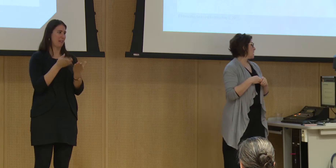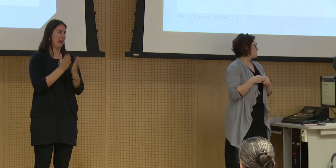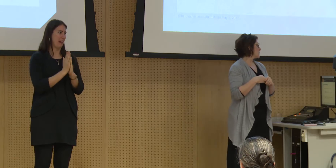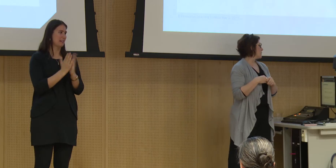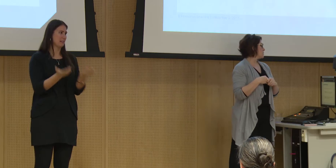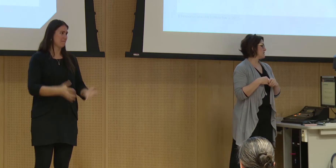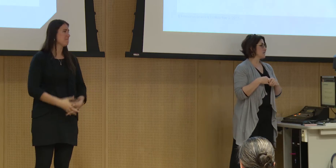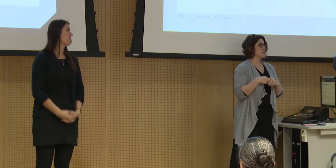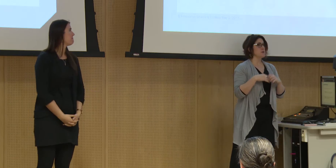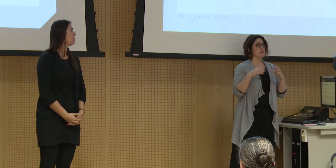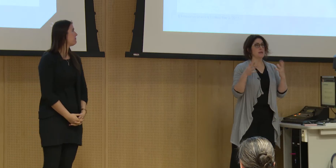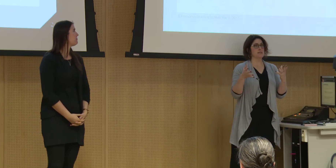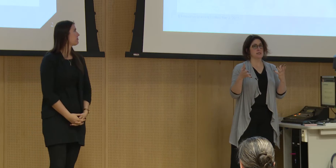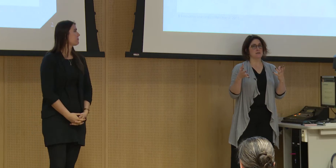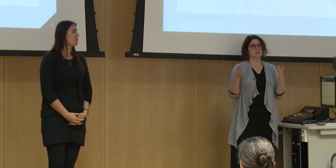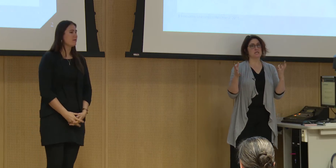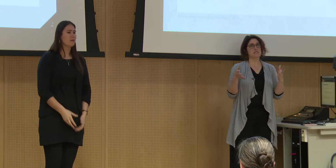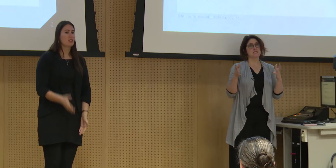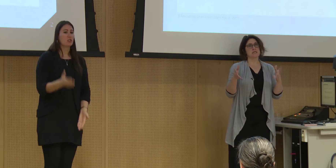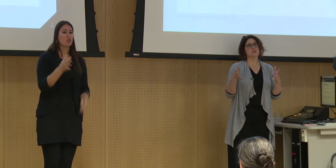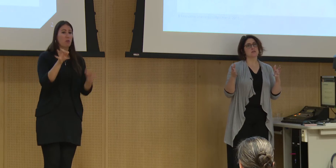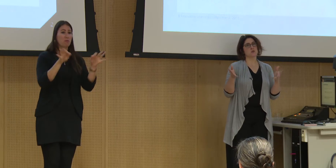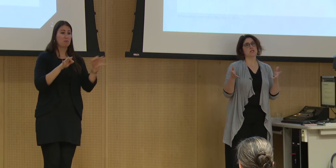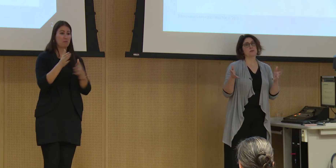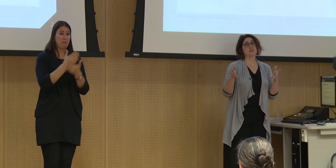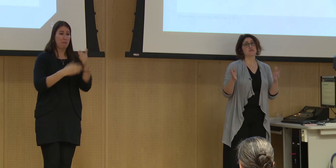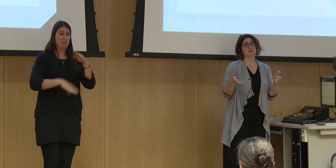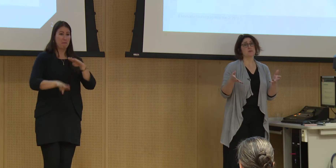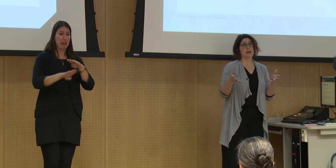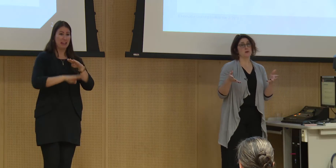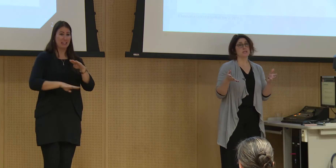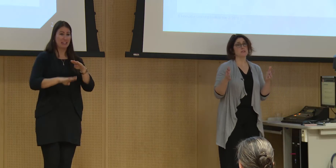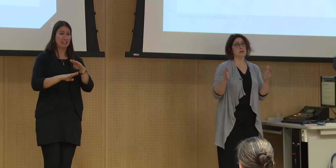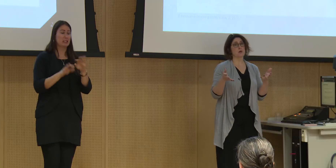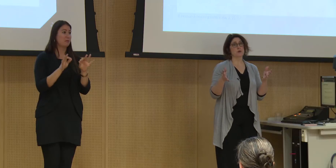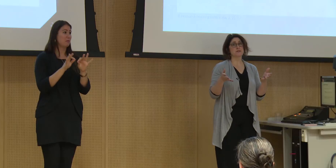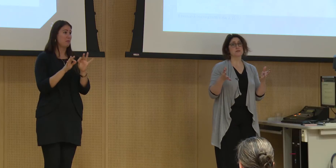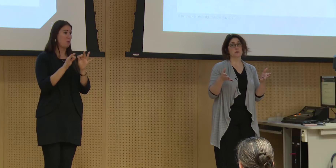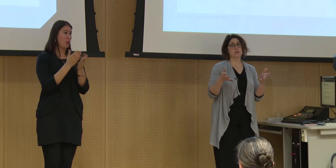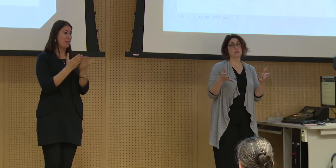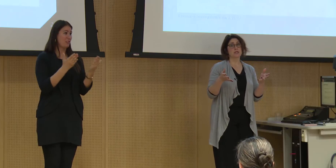So just to give you the basics, the main things that you want to be concerned about in the myCourses Gradebook is